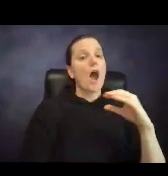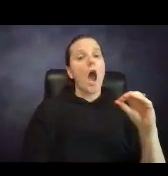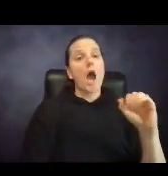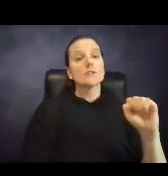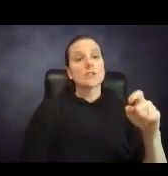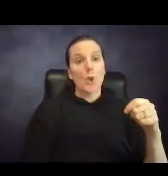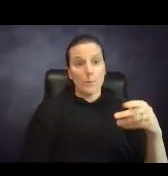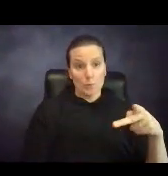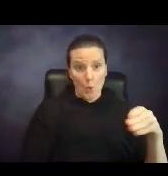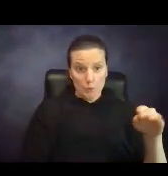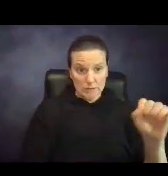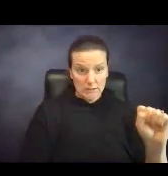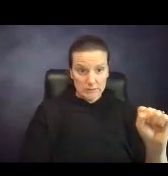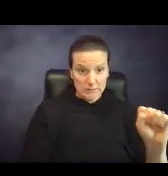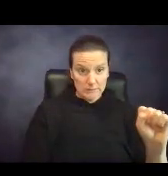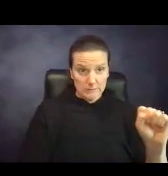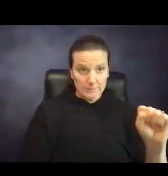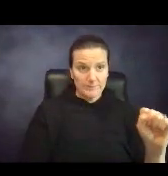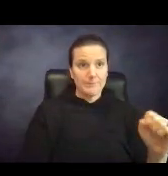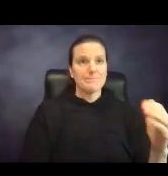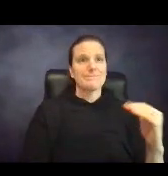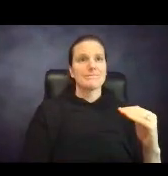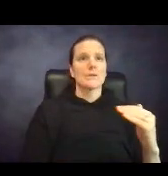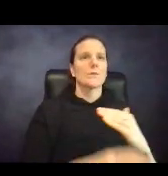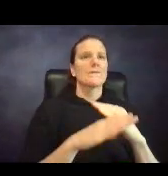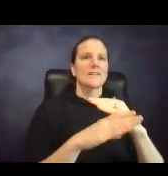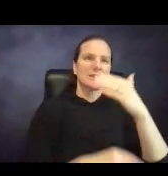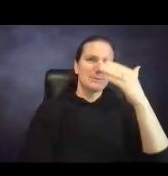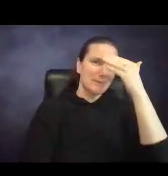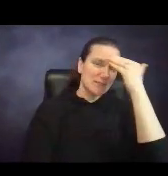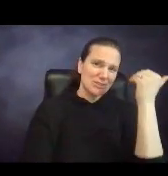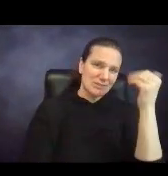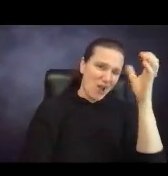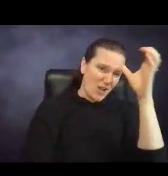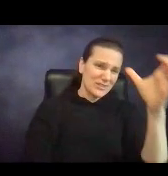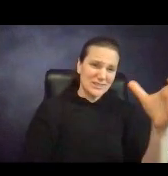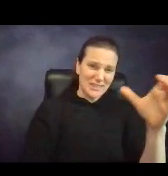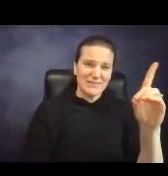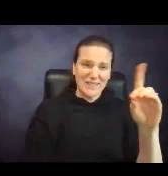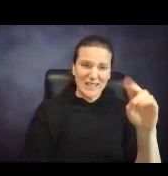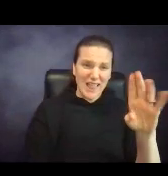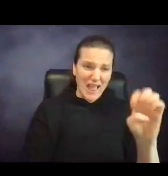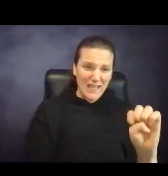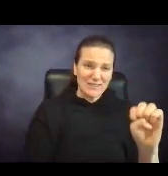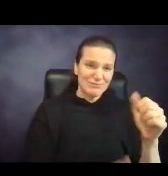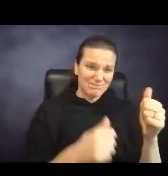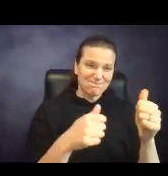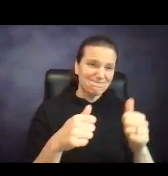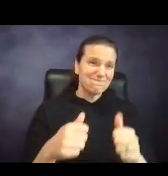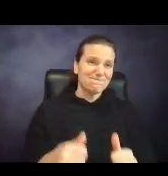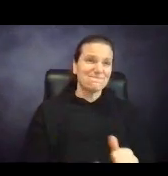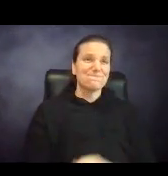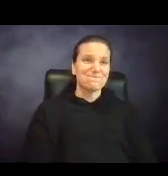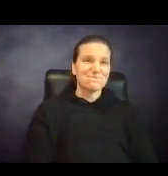To prevent dementia and cognitive decline, estrogen receptors all over the brain and testosterone and progesterone to prevent heart attacks